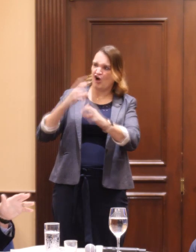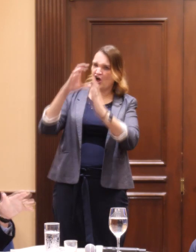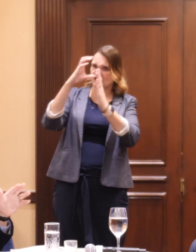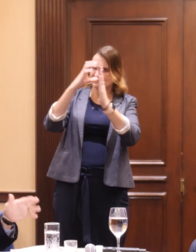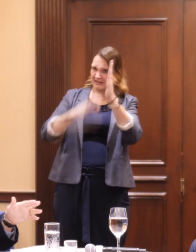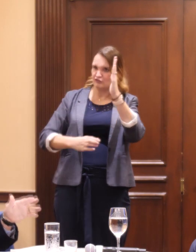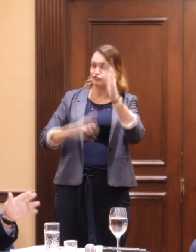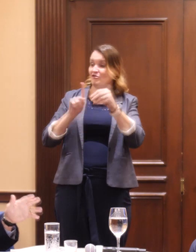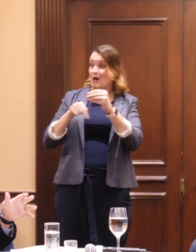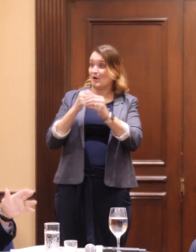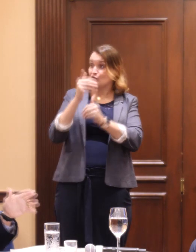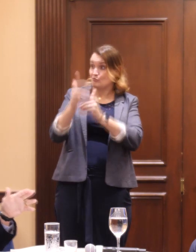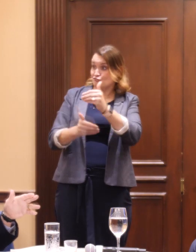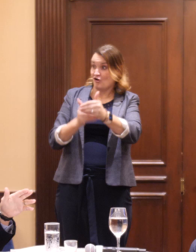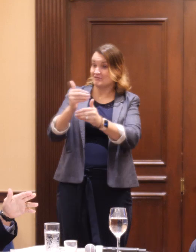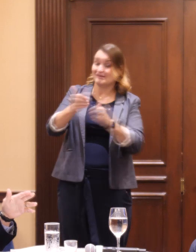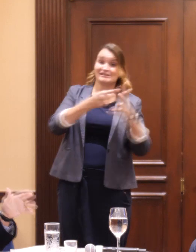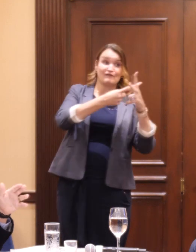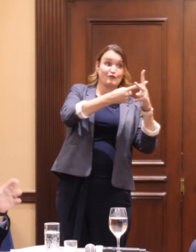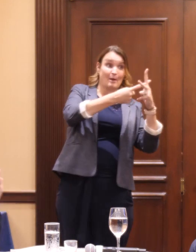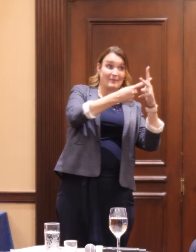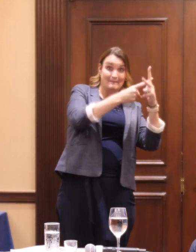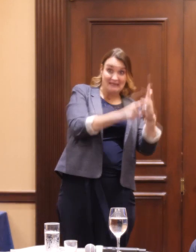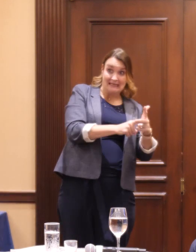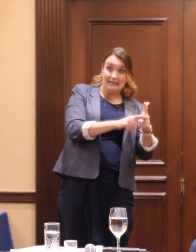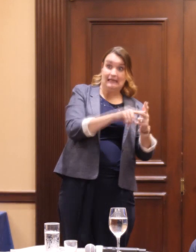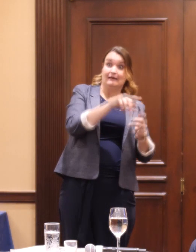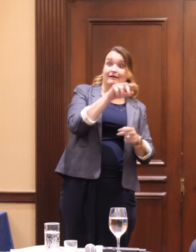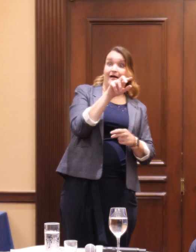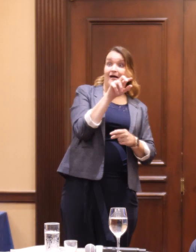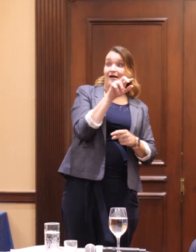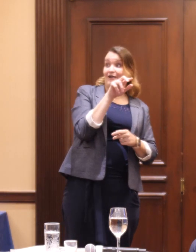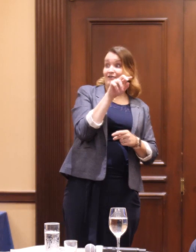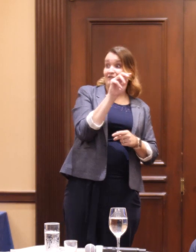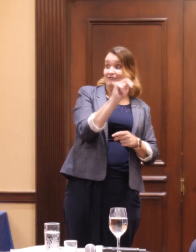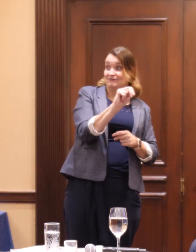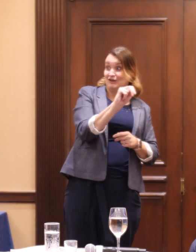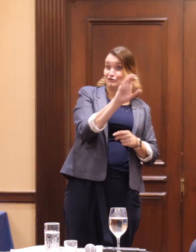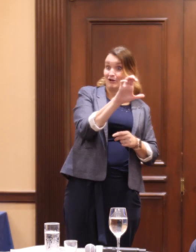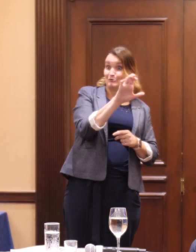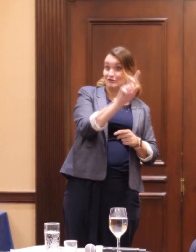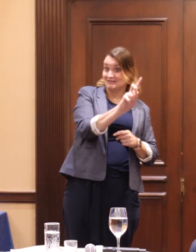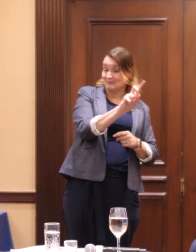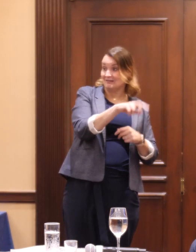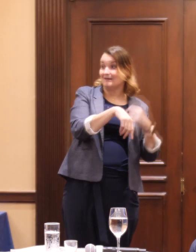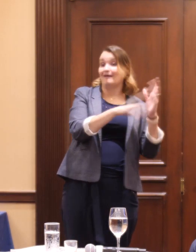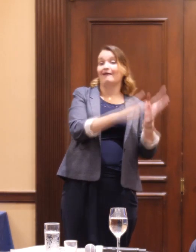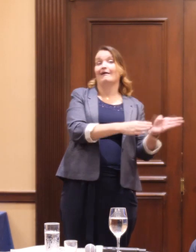process from the beginning of the National Council through the introduction and I'm still working on